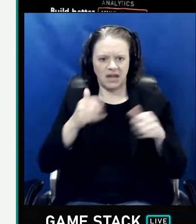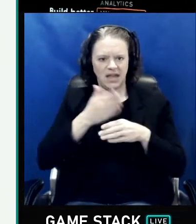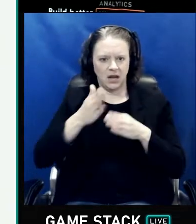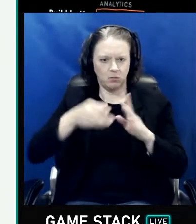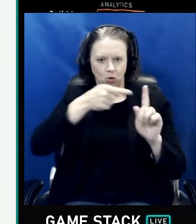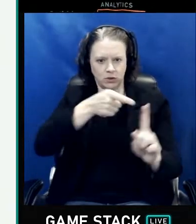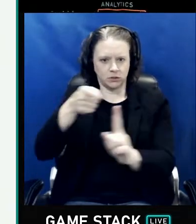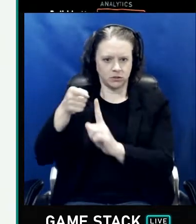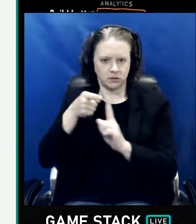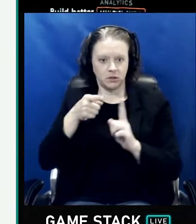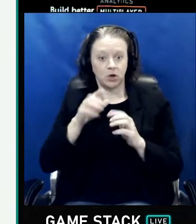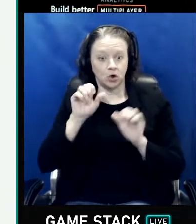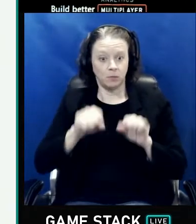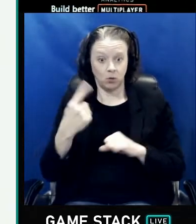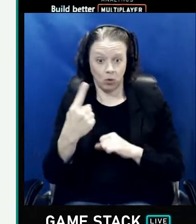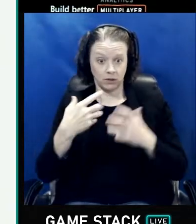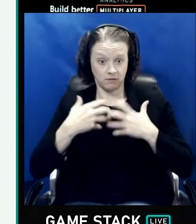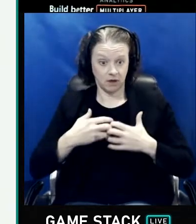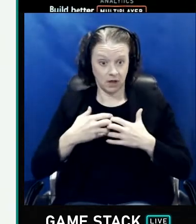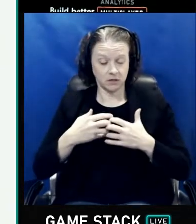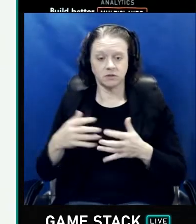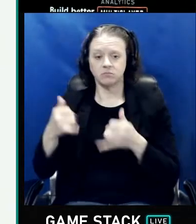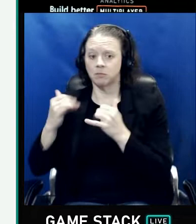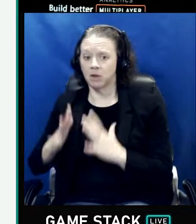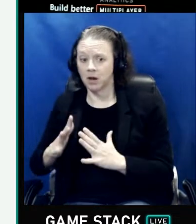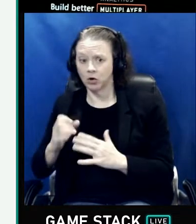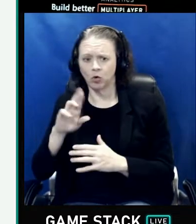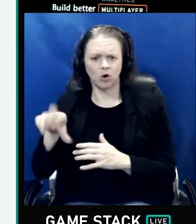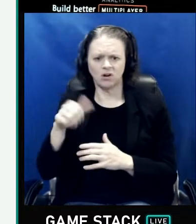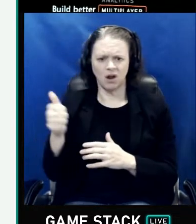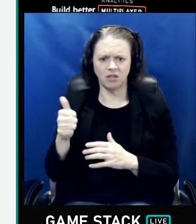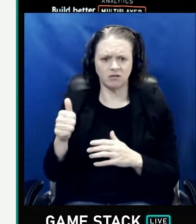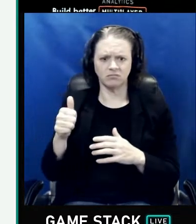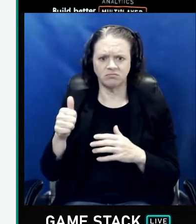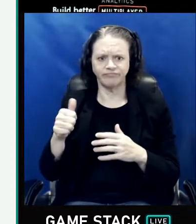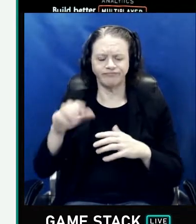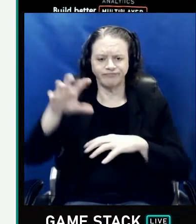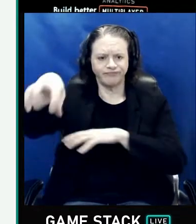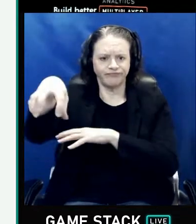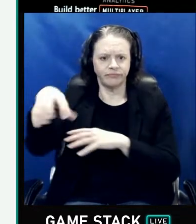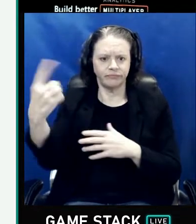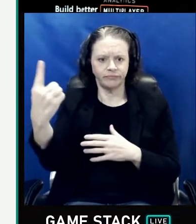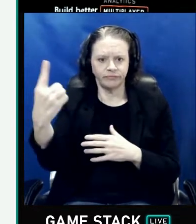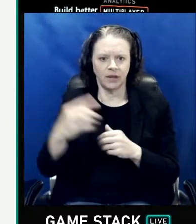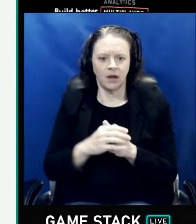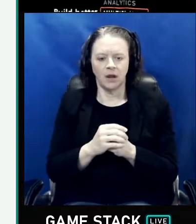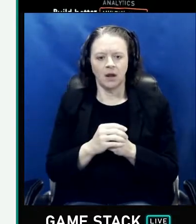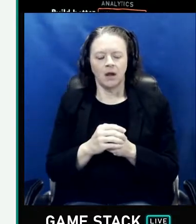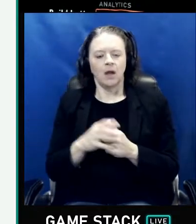It could be a player or some other entity. The title has the flexibility to decide what an endpoint